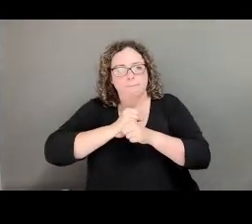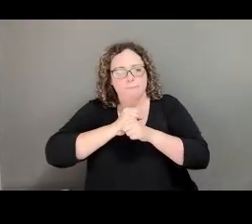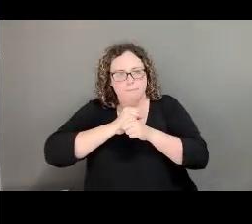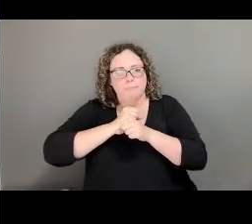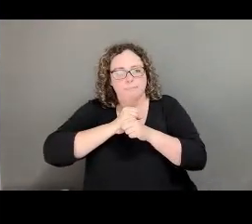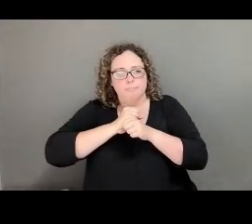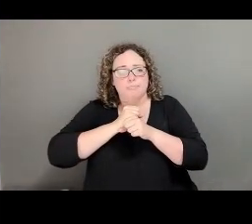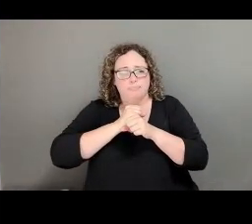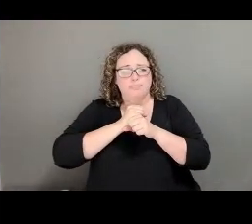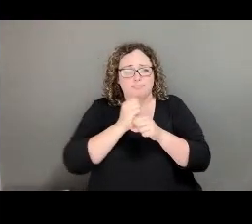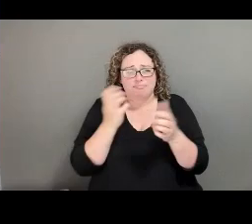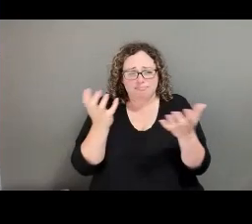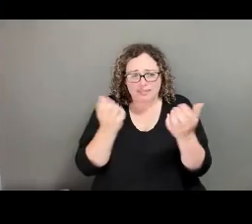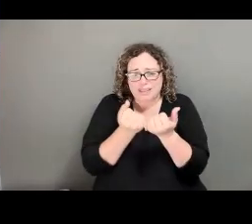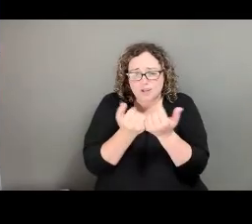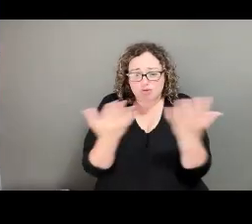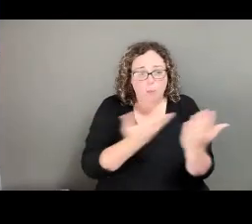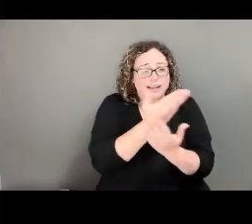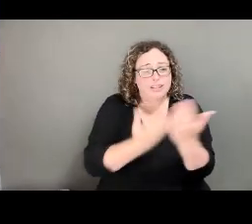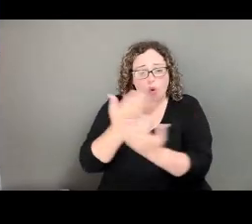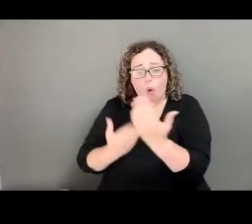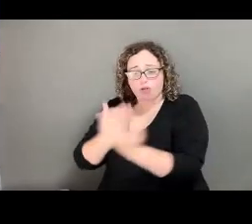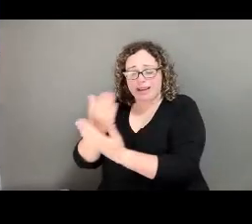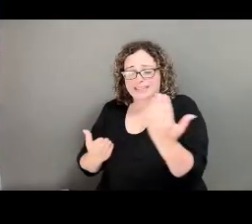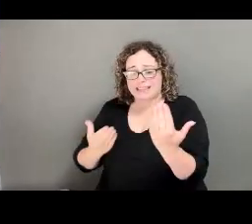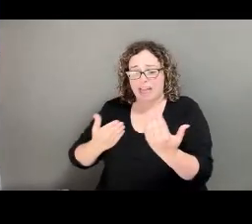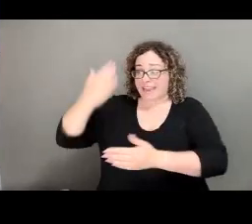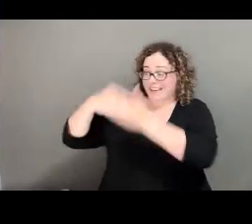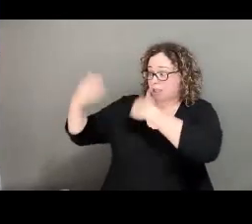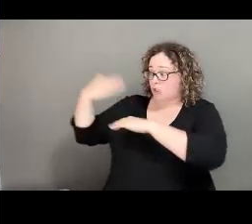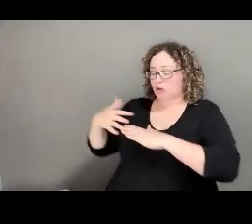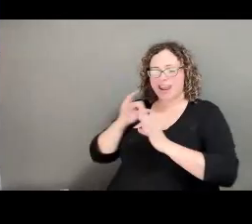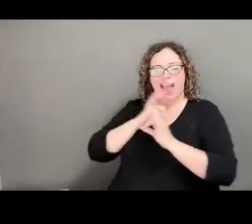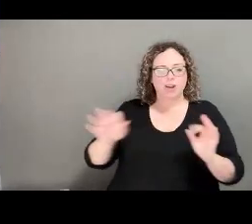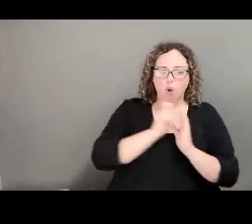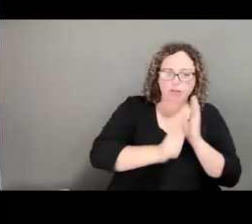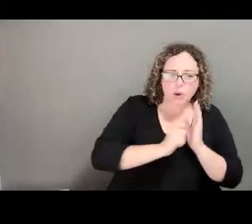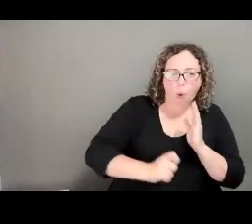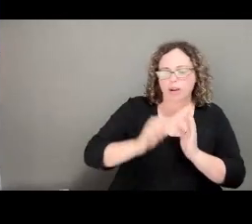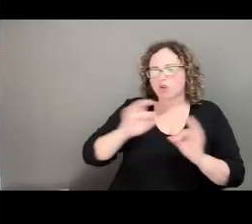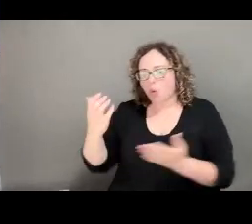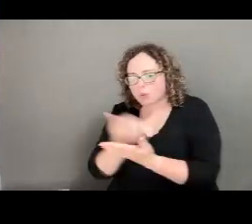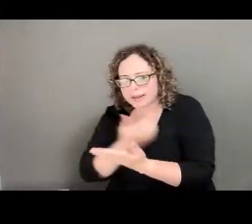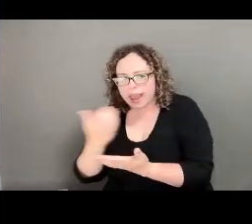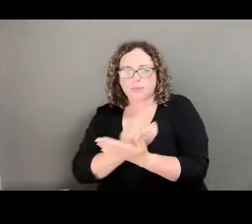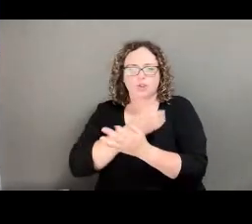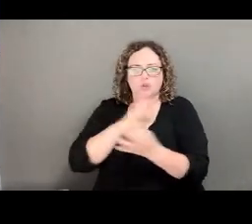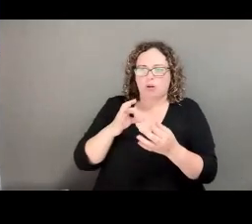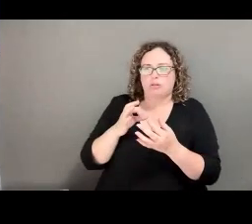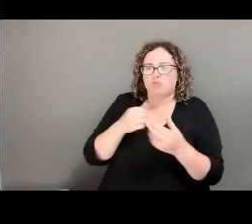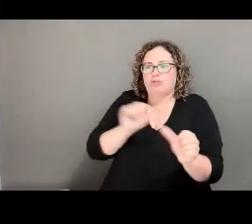There are so many stories that get lost through history because they're not recorded. I want to bring them back. I think it is important for there